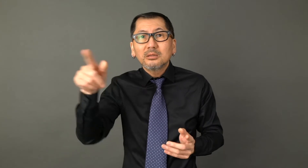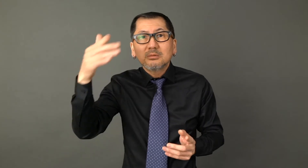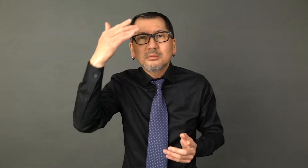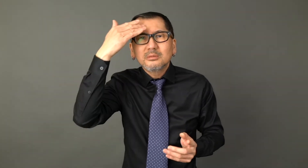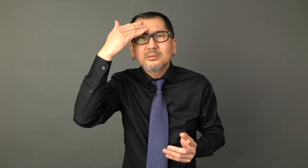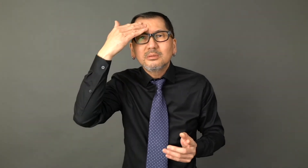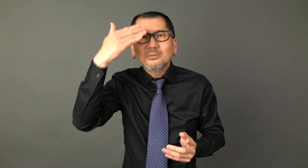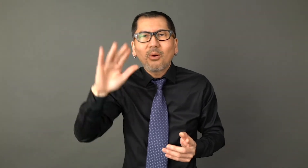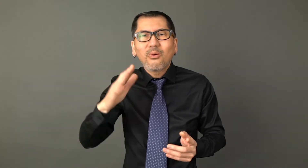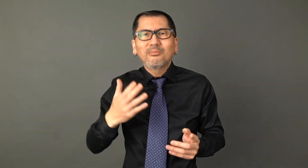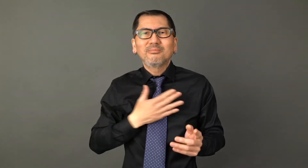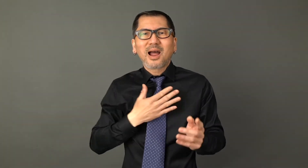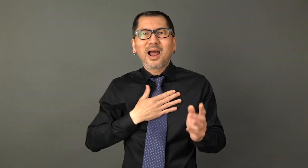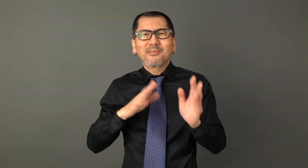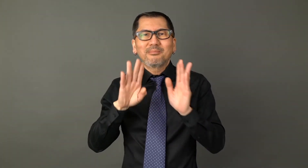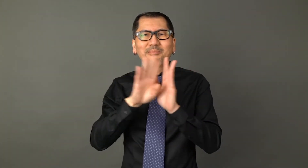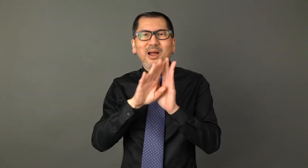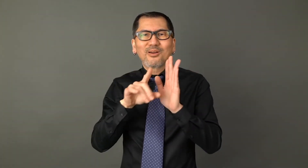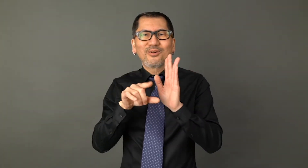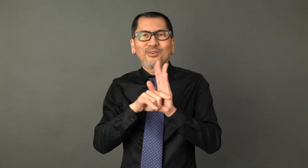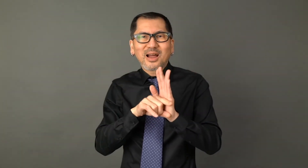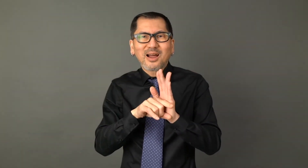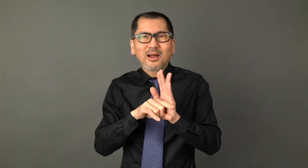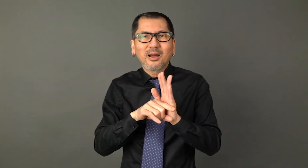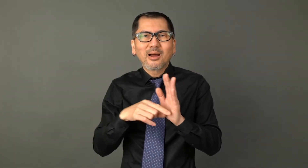filing a lawsuit or complaint is taboo.